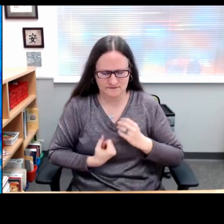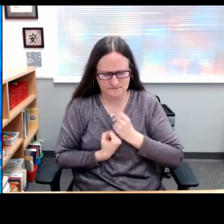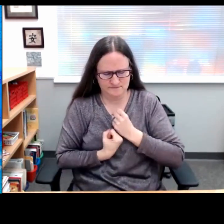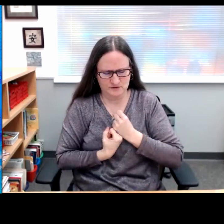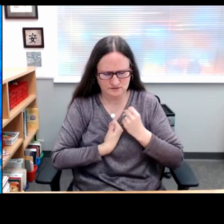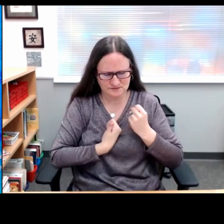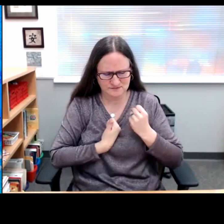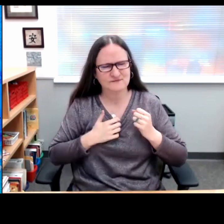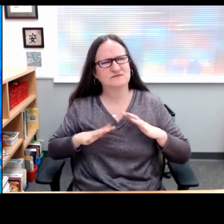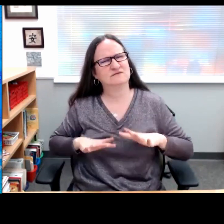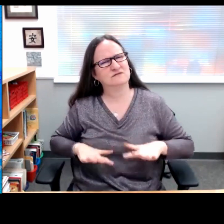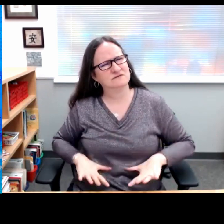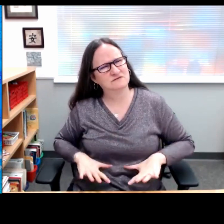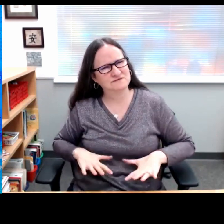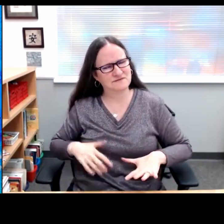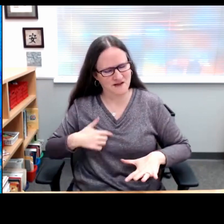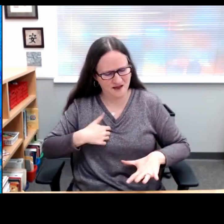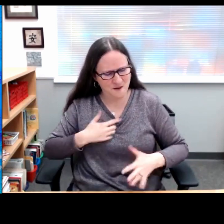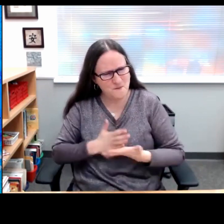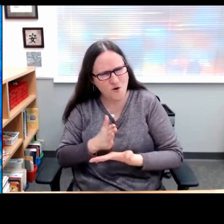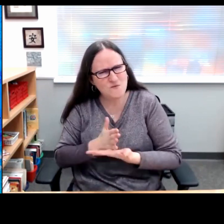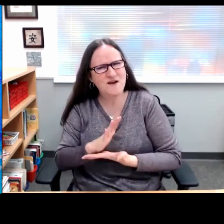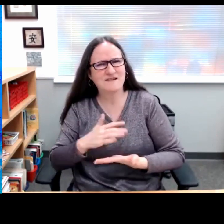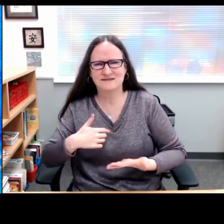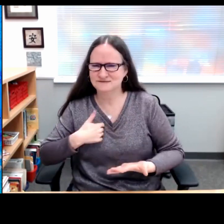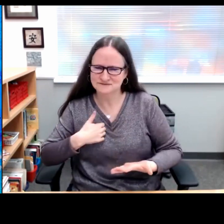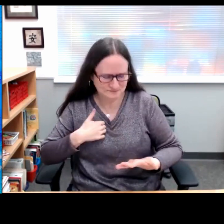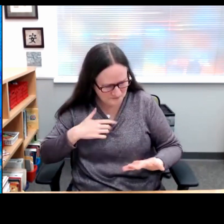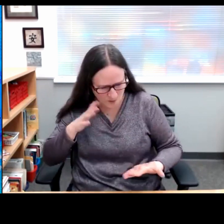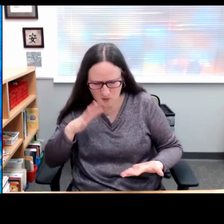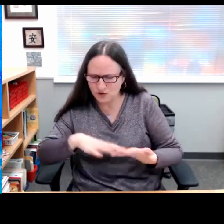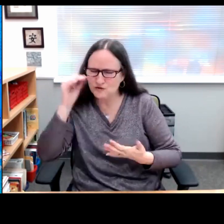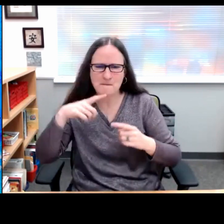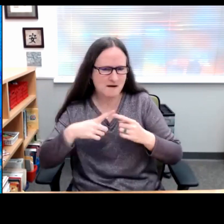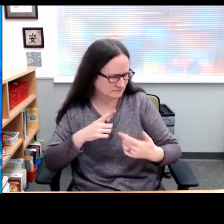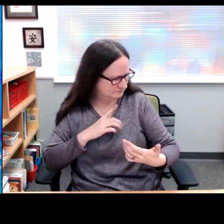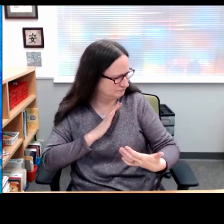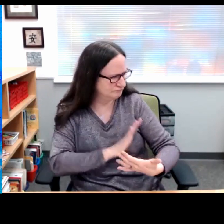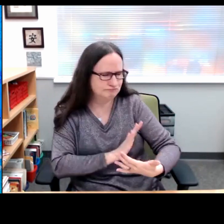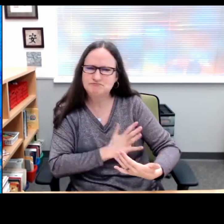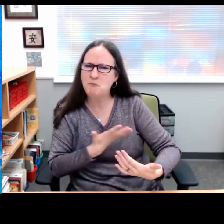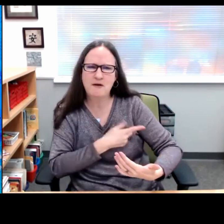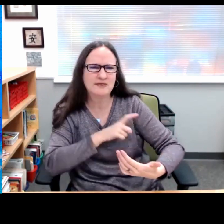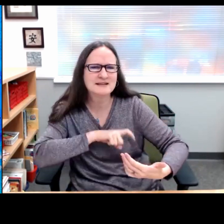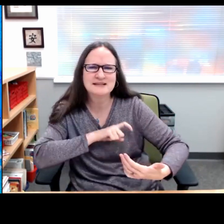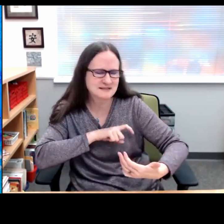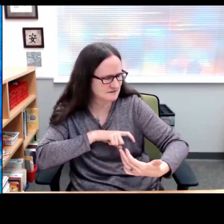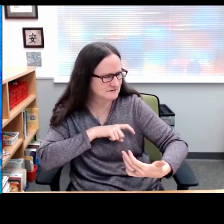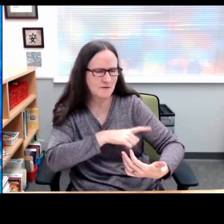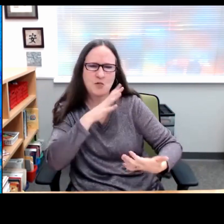and give yourself a pep talk. Calm down and say, I'm all right. I'm going to learn about my child.